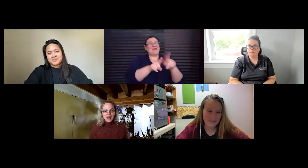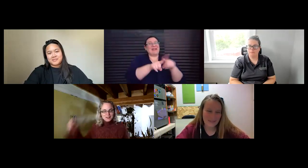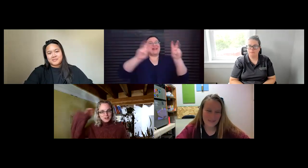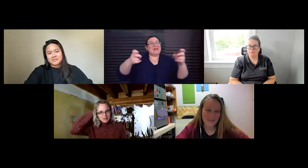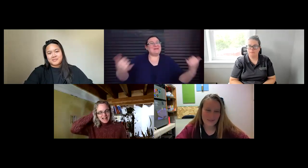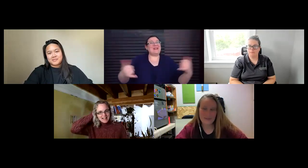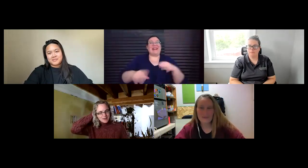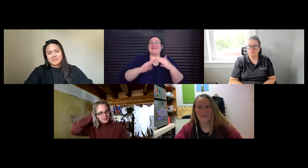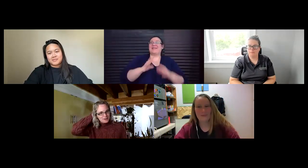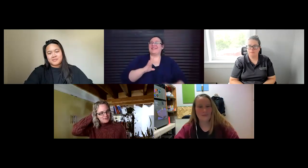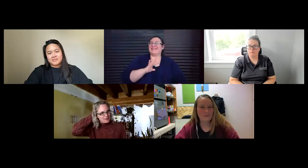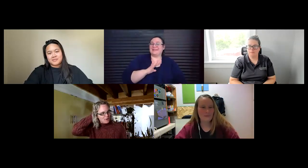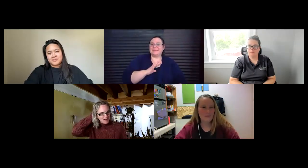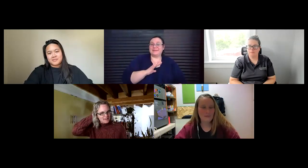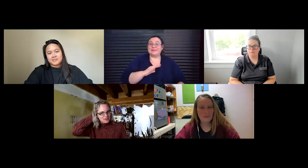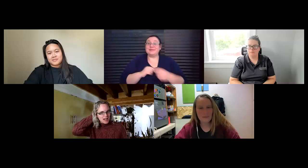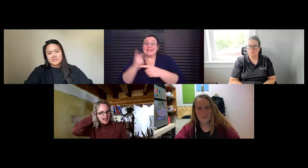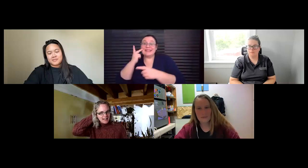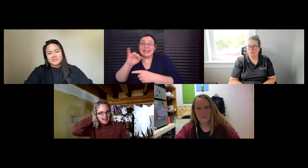So actually Jamie has a question for you all in the chat.